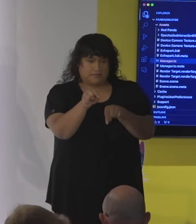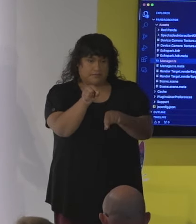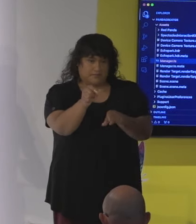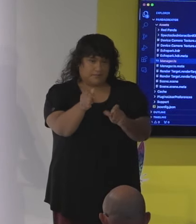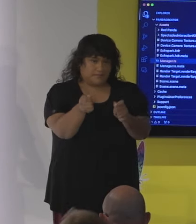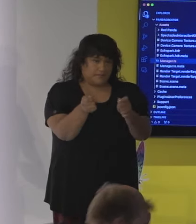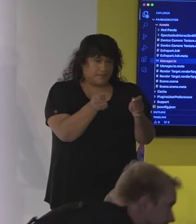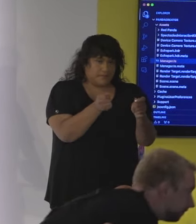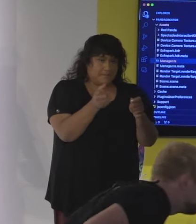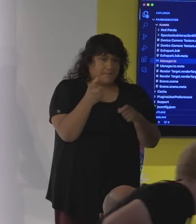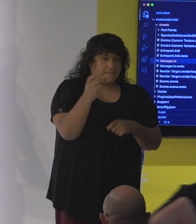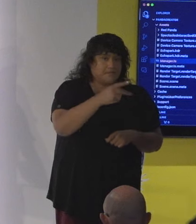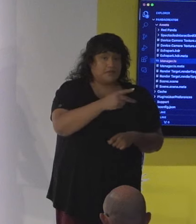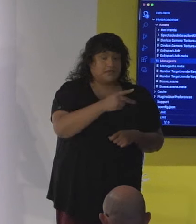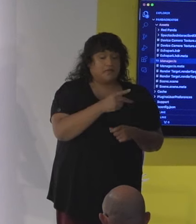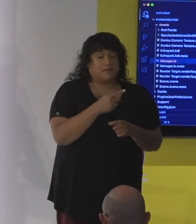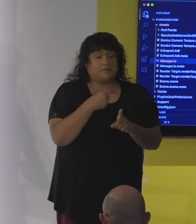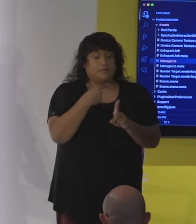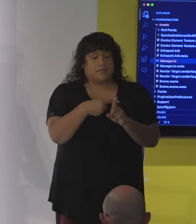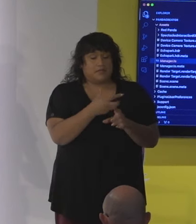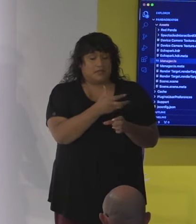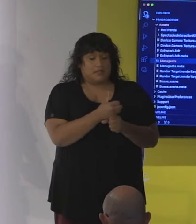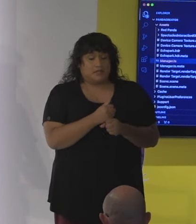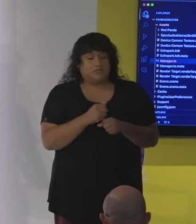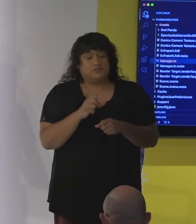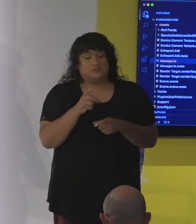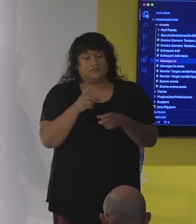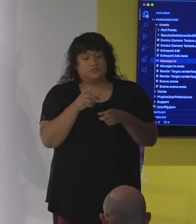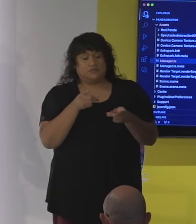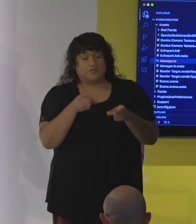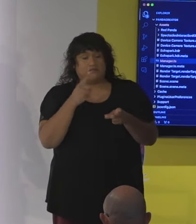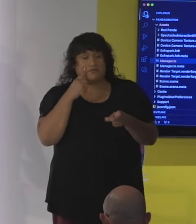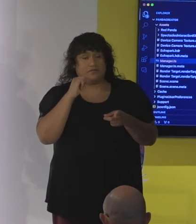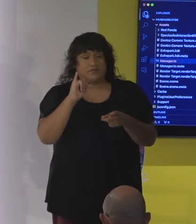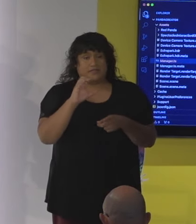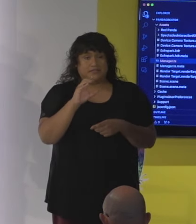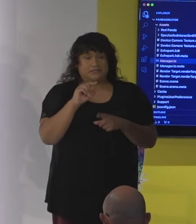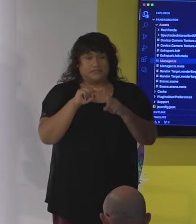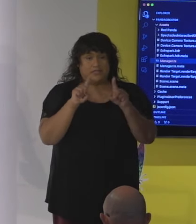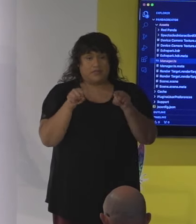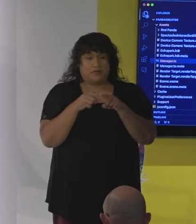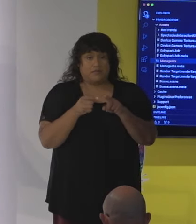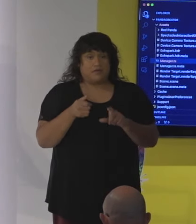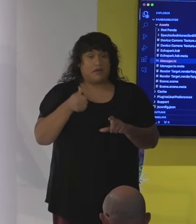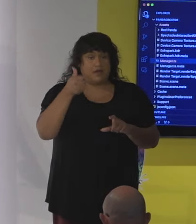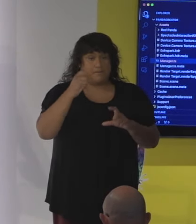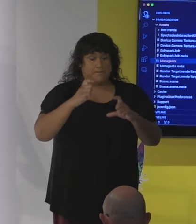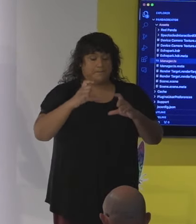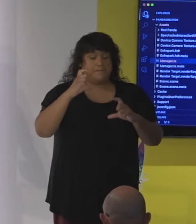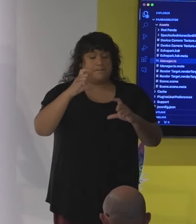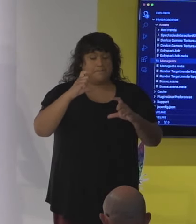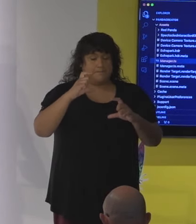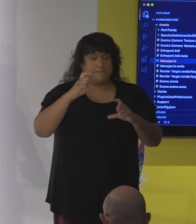I want to get the direction of container up. Then, I wanna get the offset